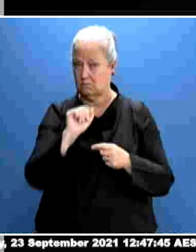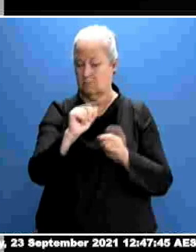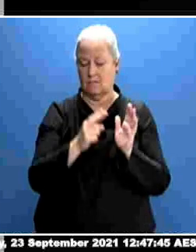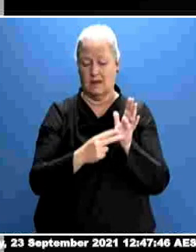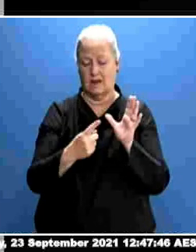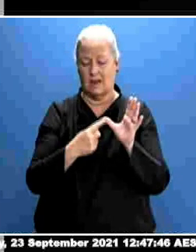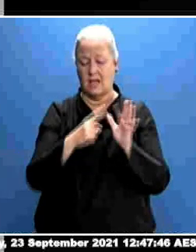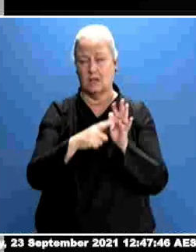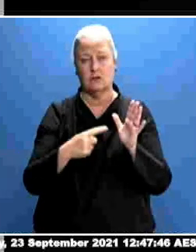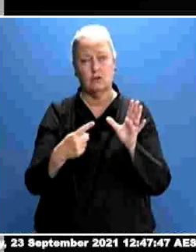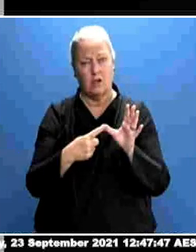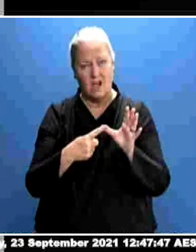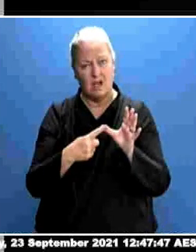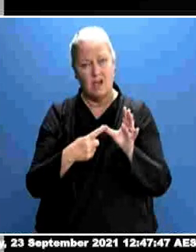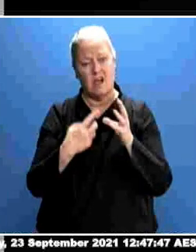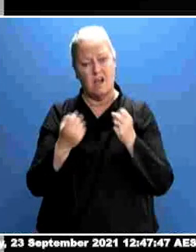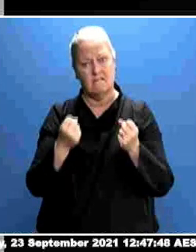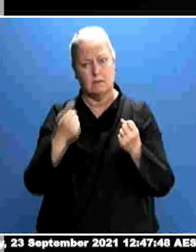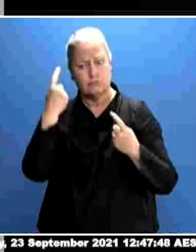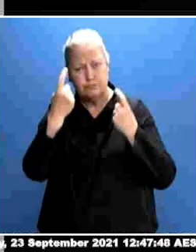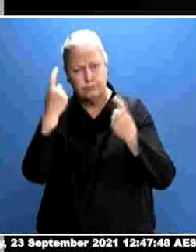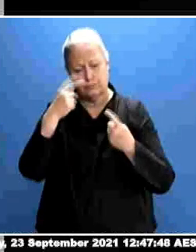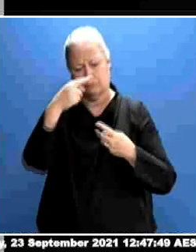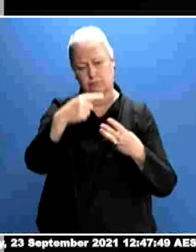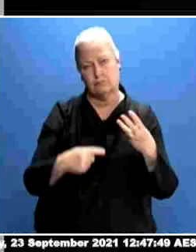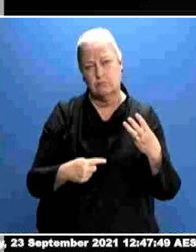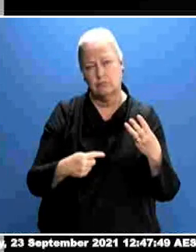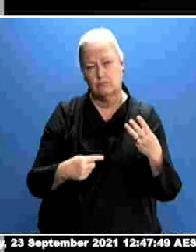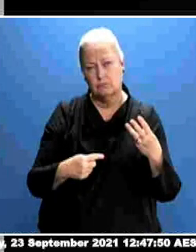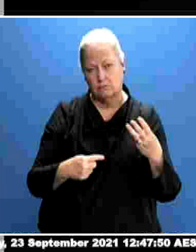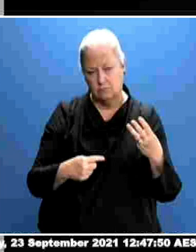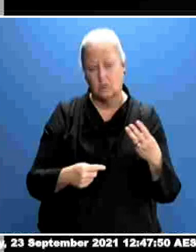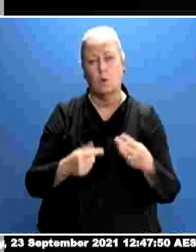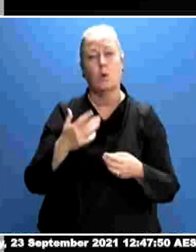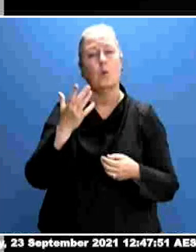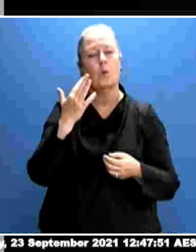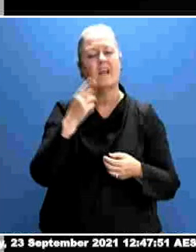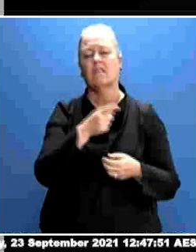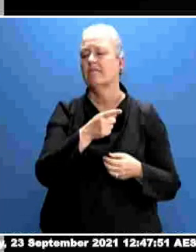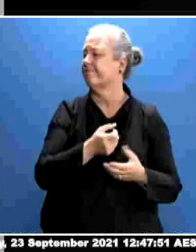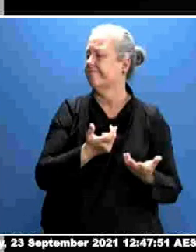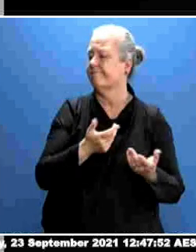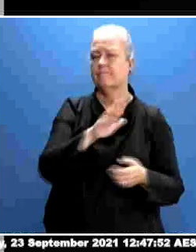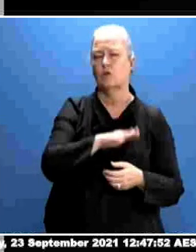in terms of clients that may enter into Secure Care, but, particularly, children